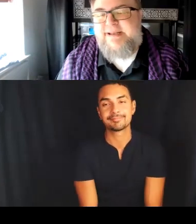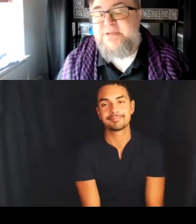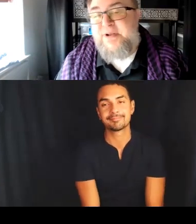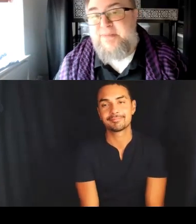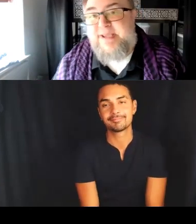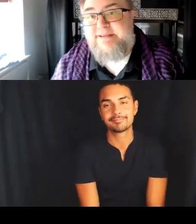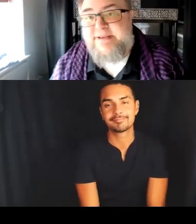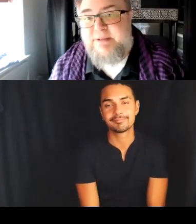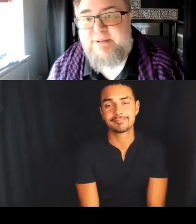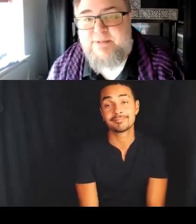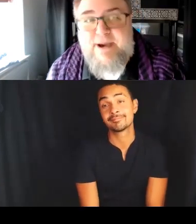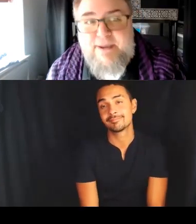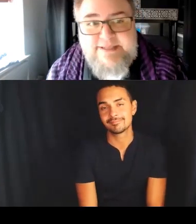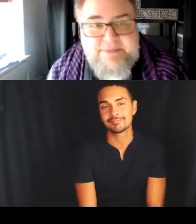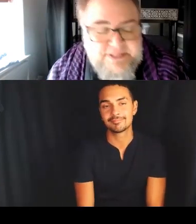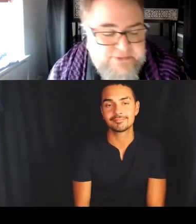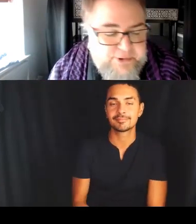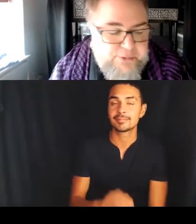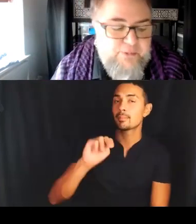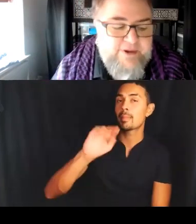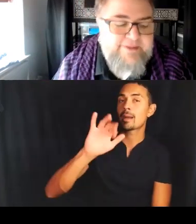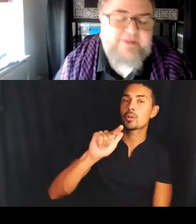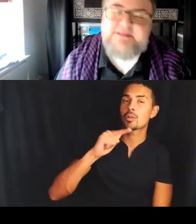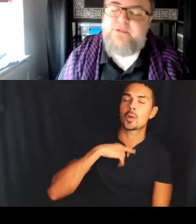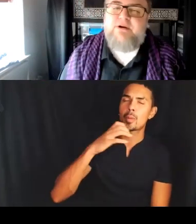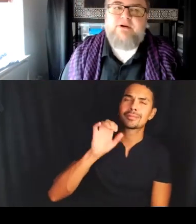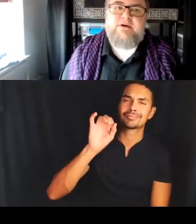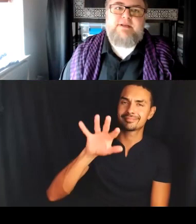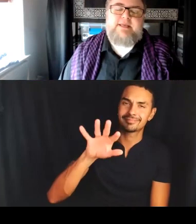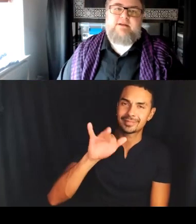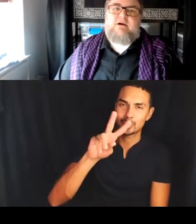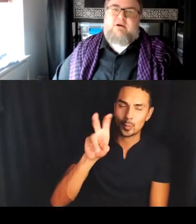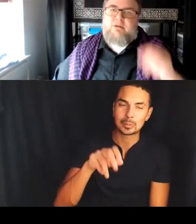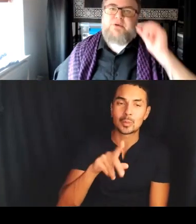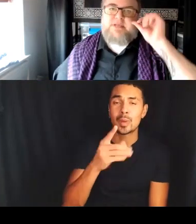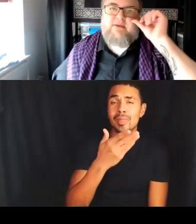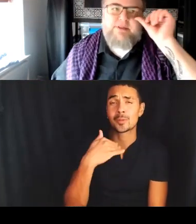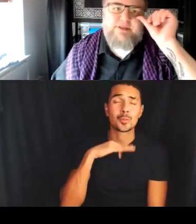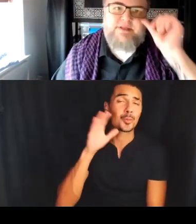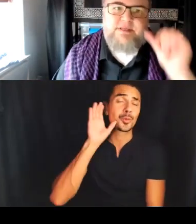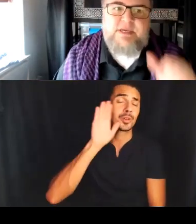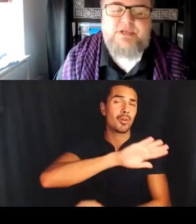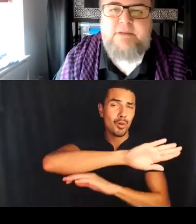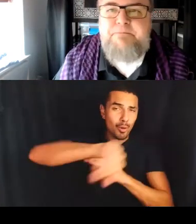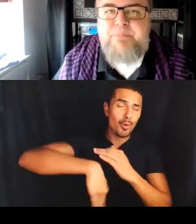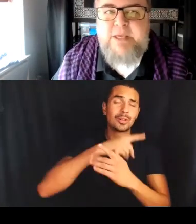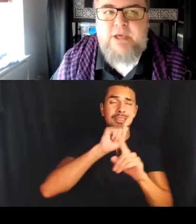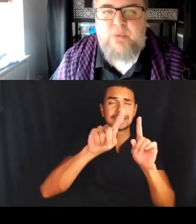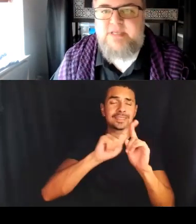I just wanted to make a comment on this quote. One of the things that we heard in almost every listening session was